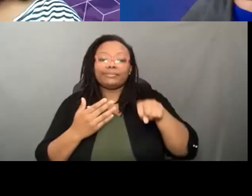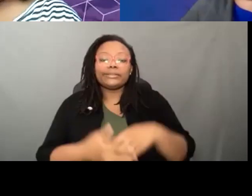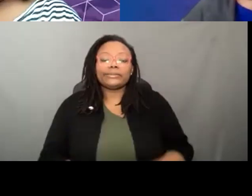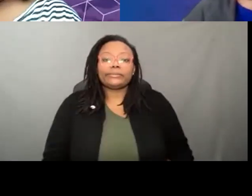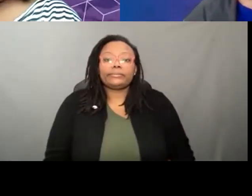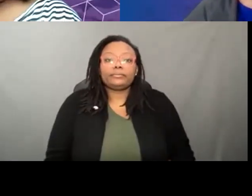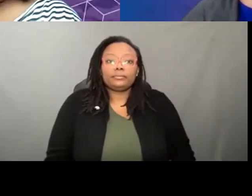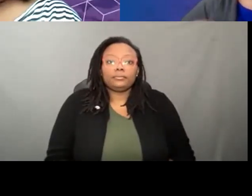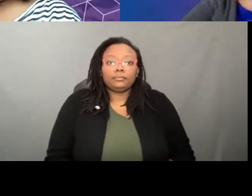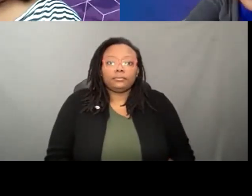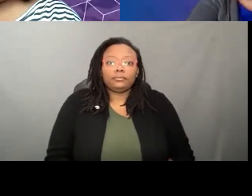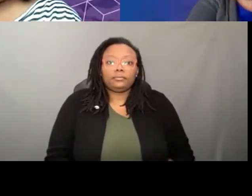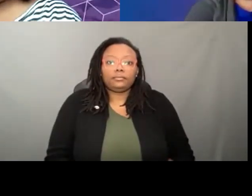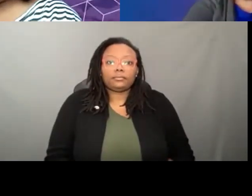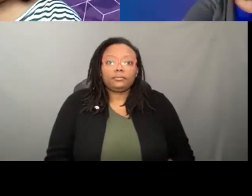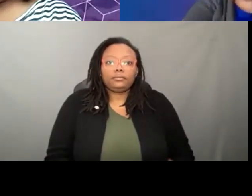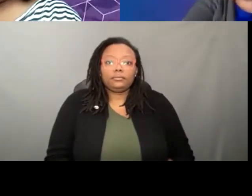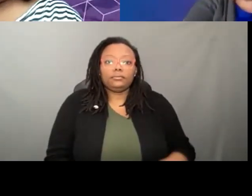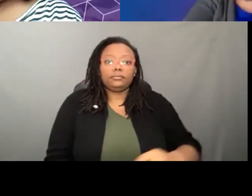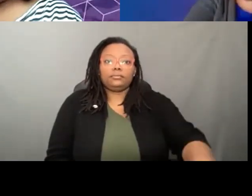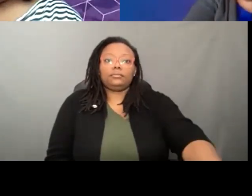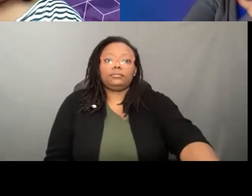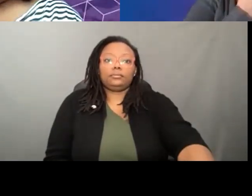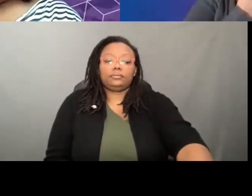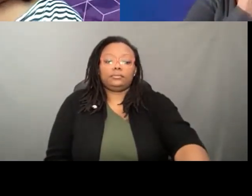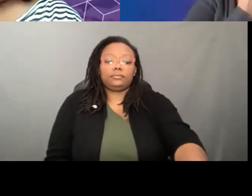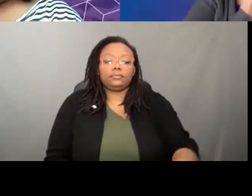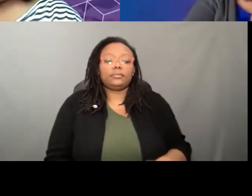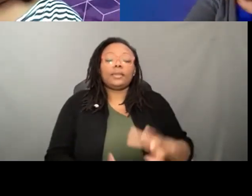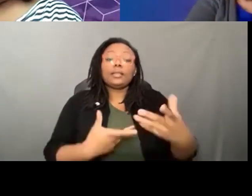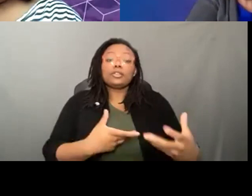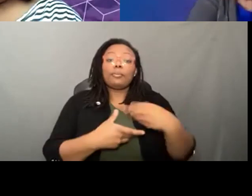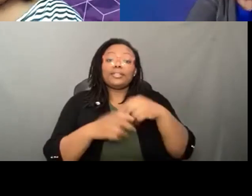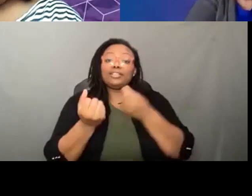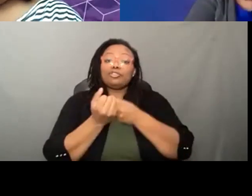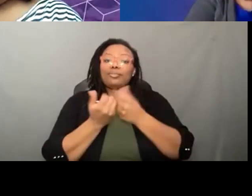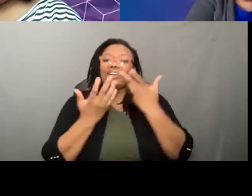Jeremy Leffler: Okay. Let's stick with participant support. And this was one I saw that was answered in the Q&A.